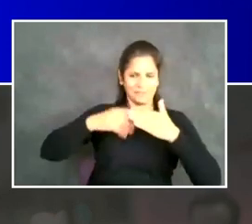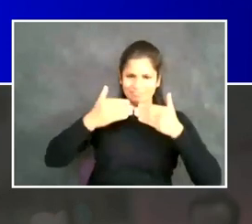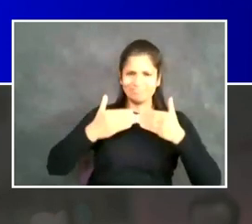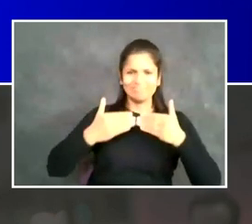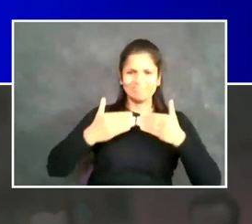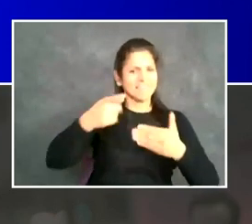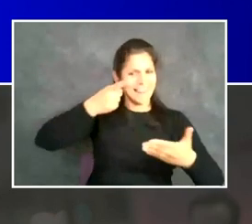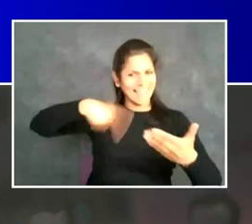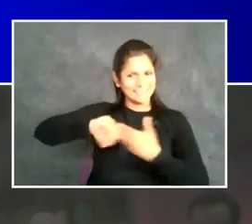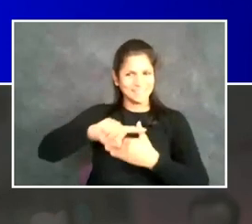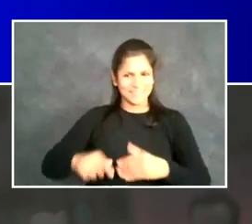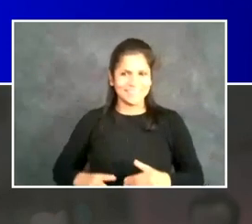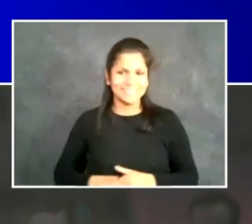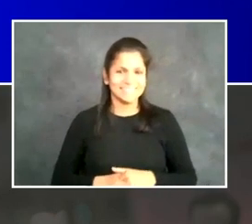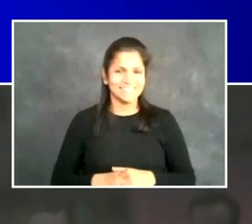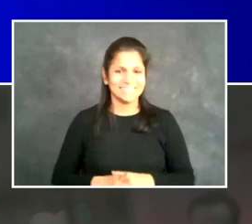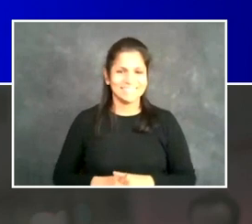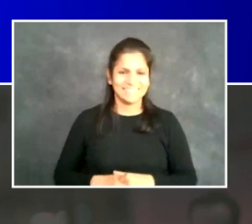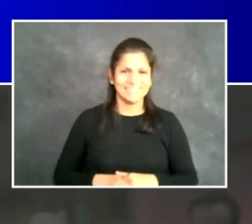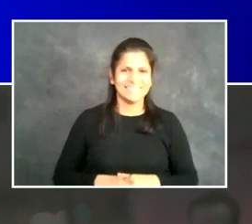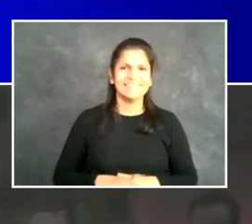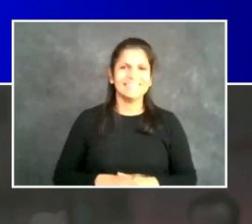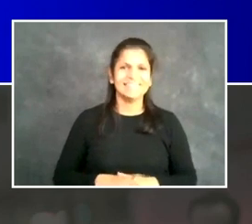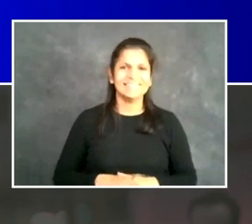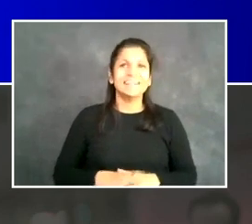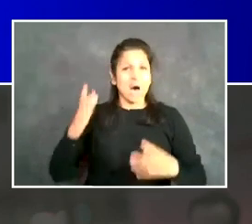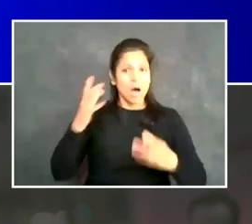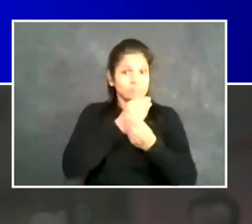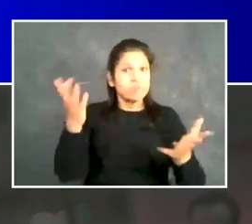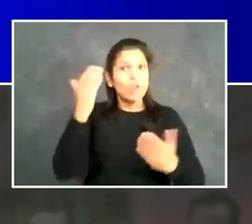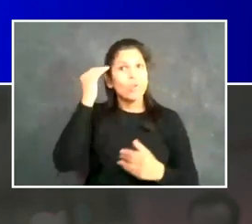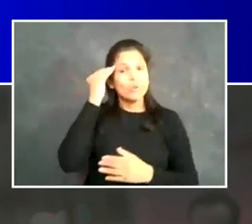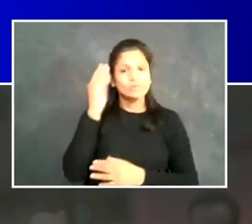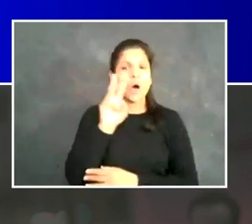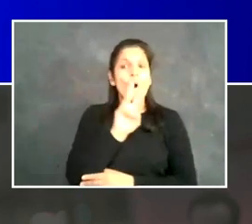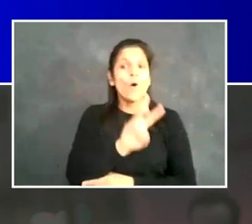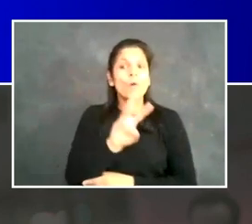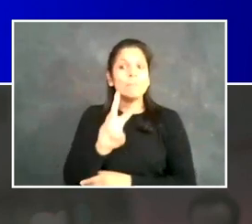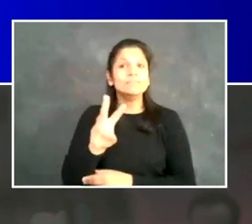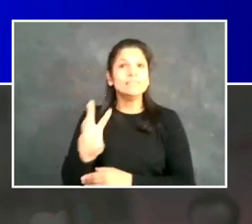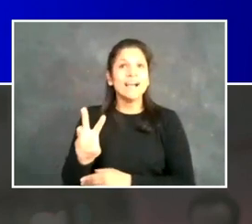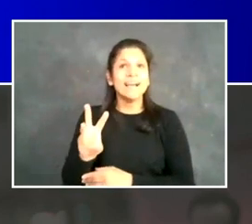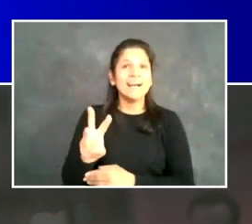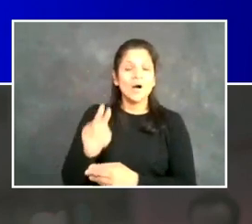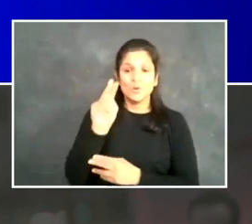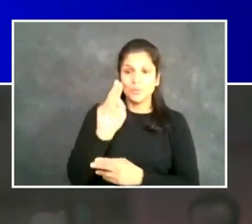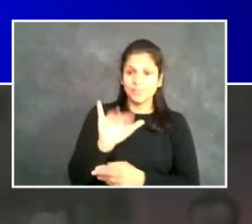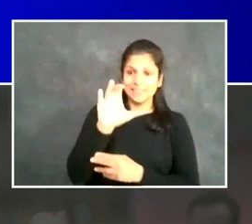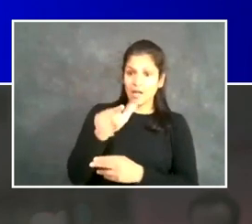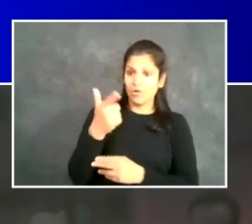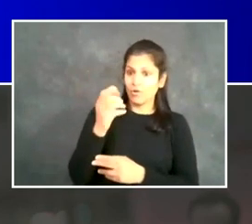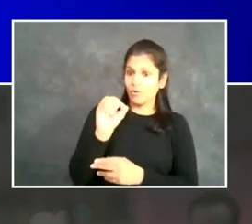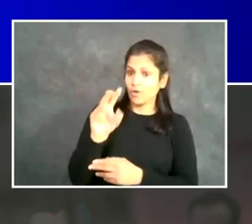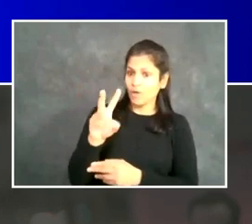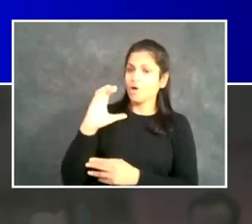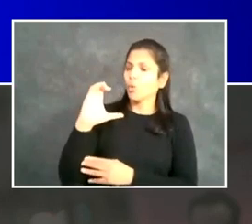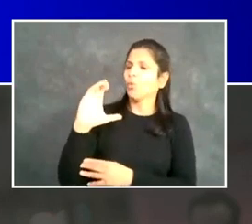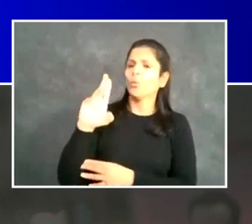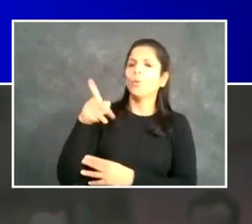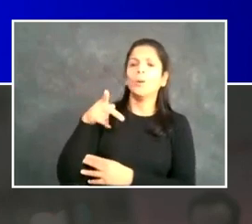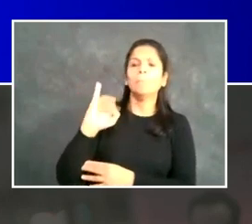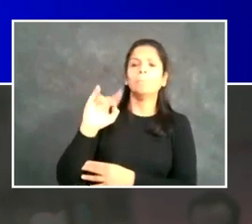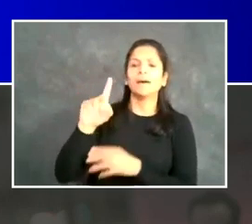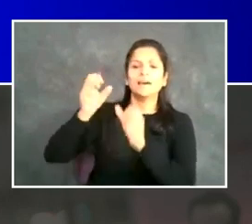LATE NEXT WEEK THIS WILL START